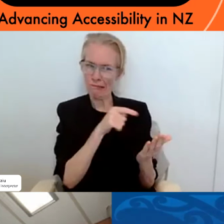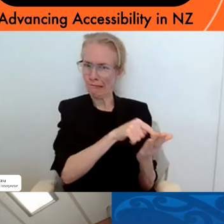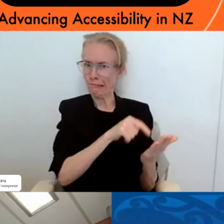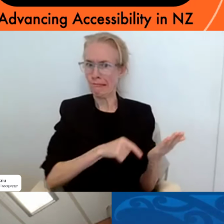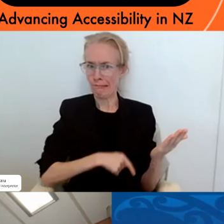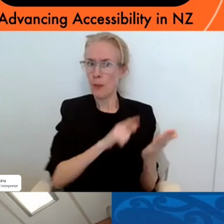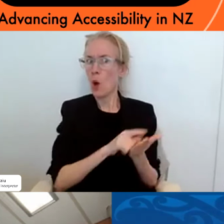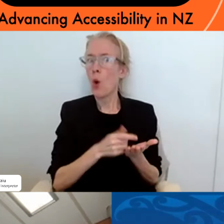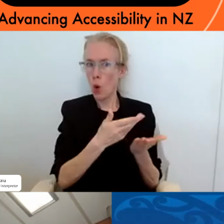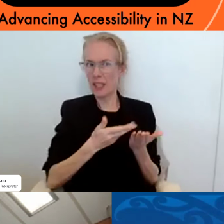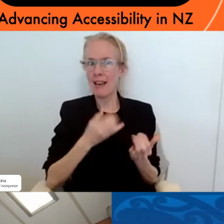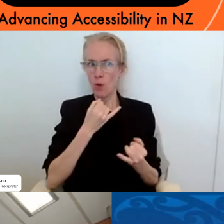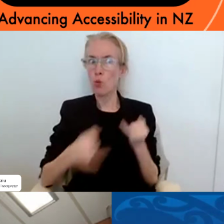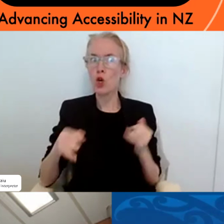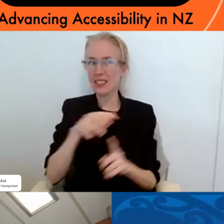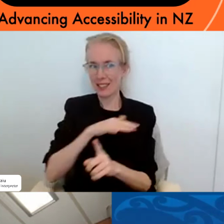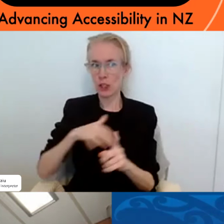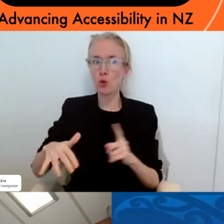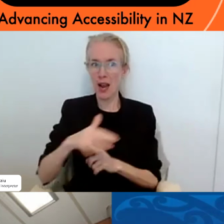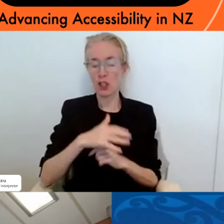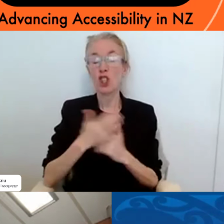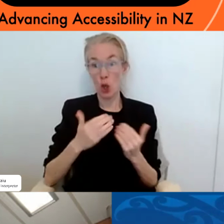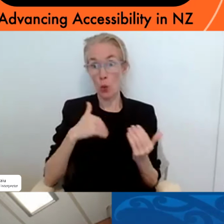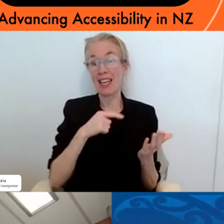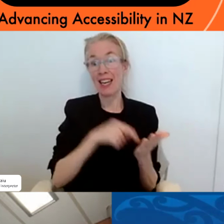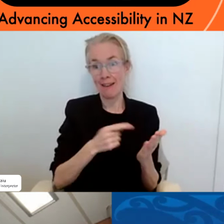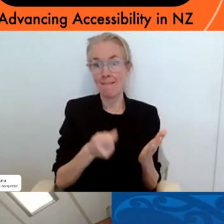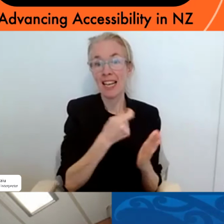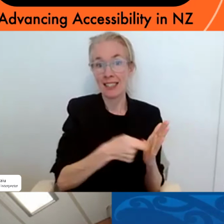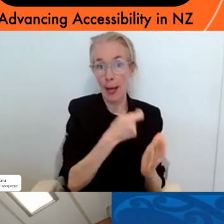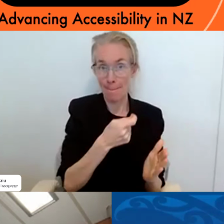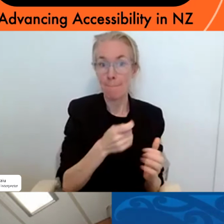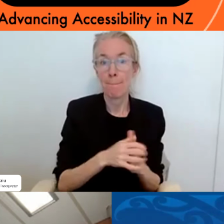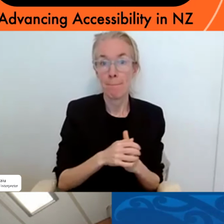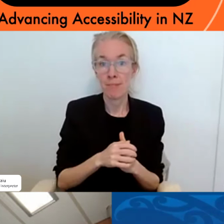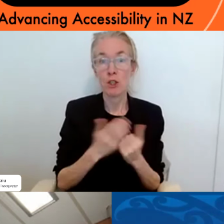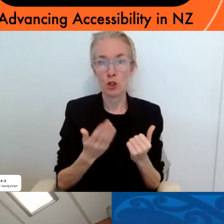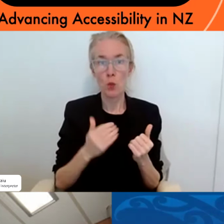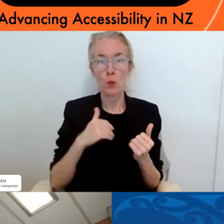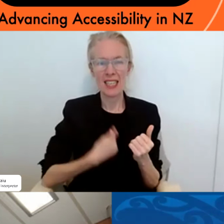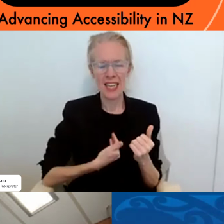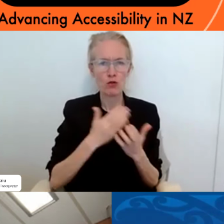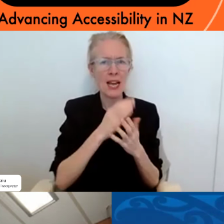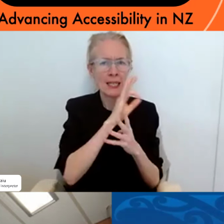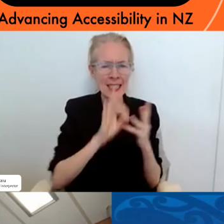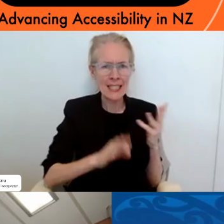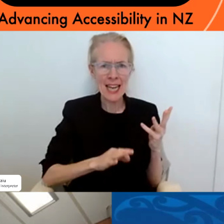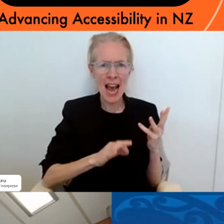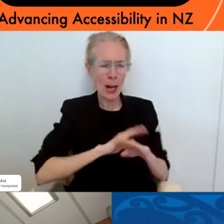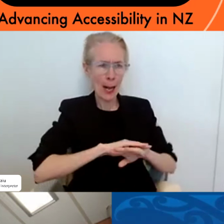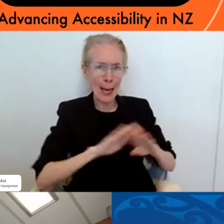yeah. So definitely we need proper, comprehensive legislation and enforcement.